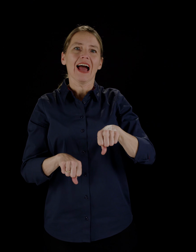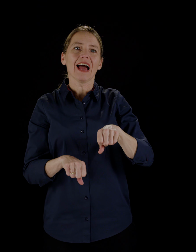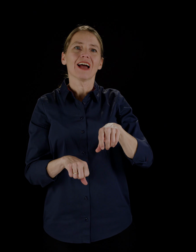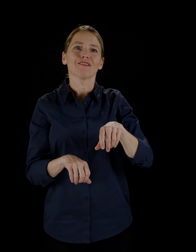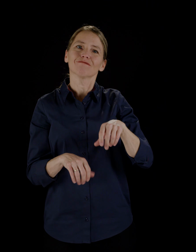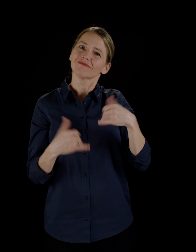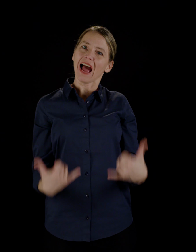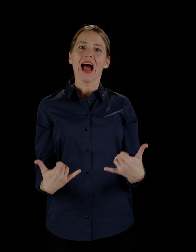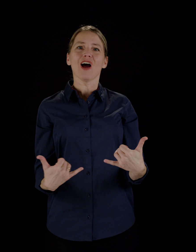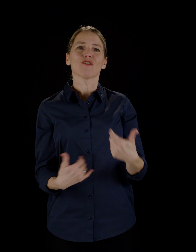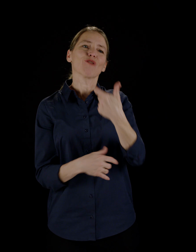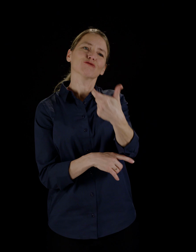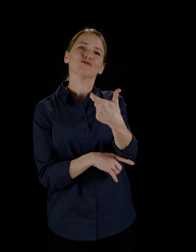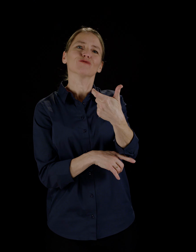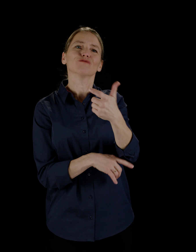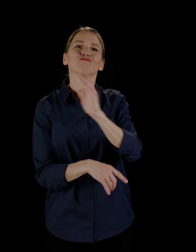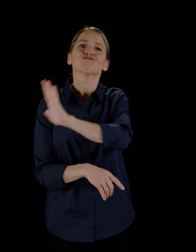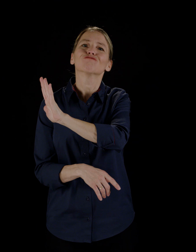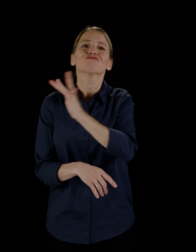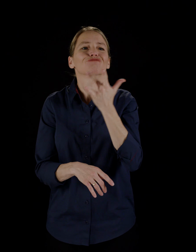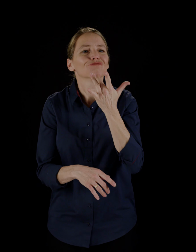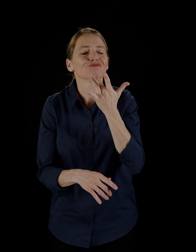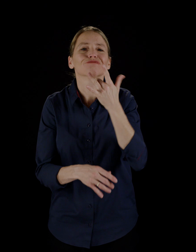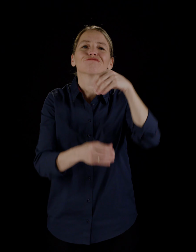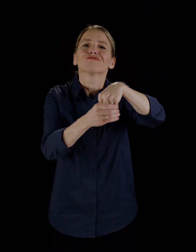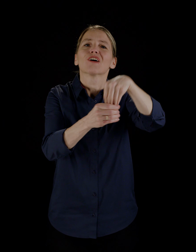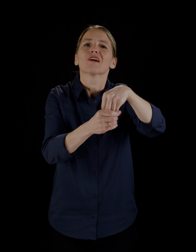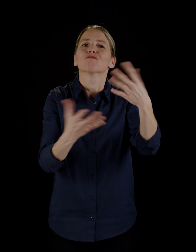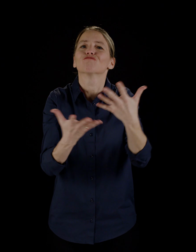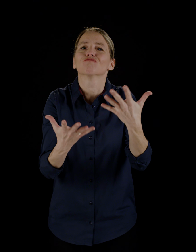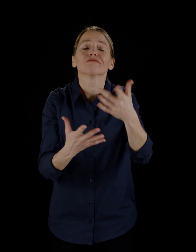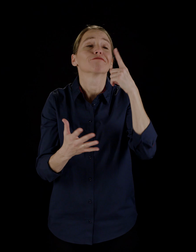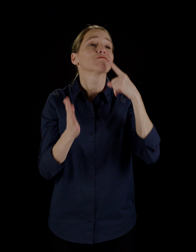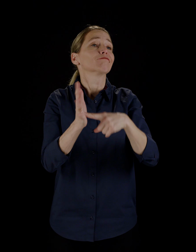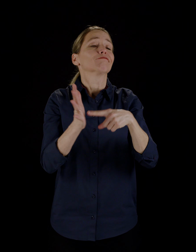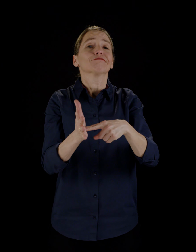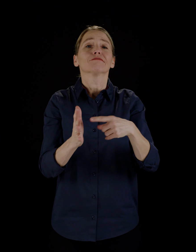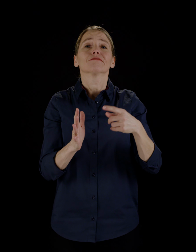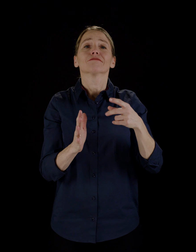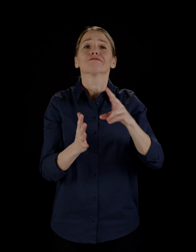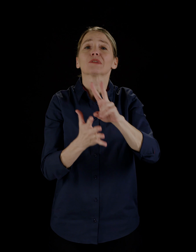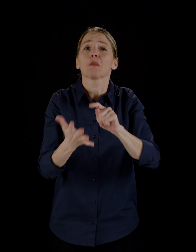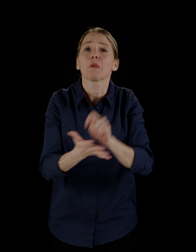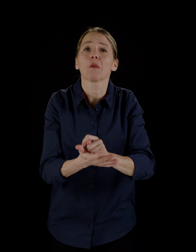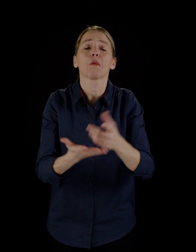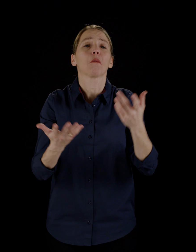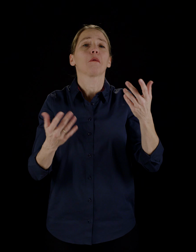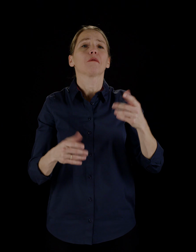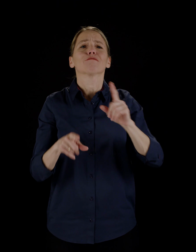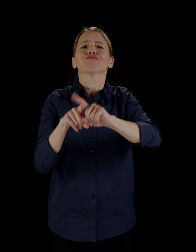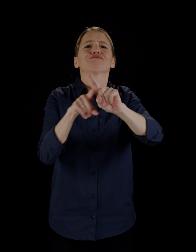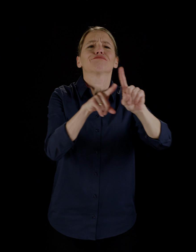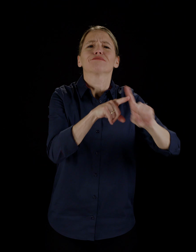website or application, or play games online. Streaming requires that a computer or other